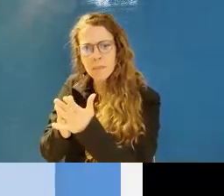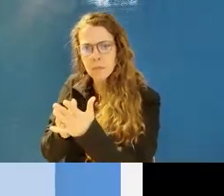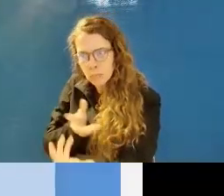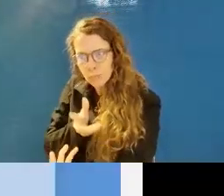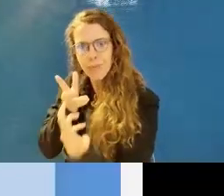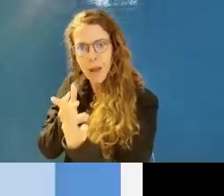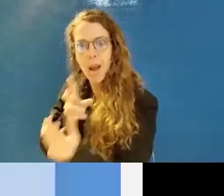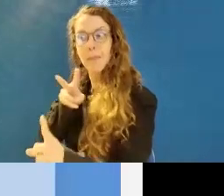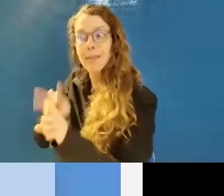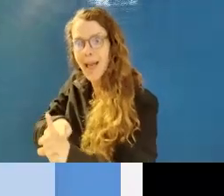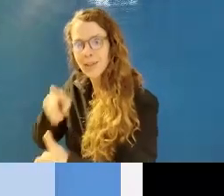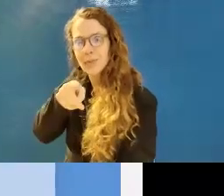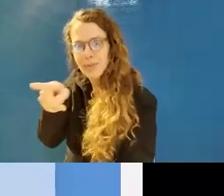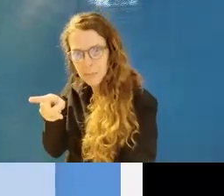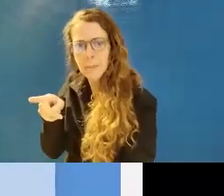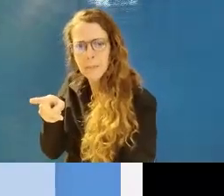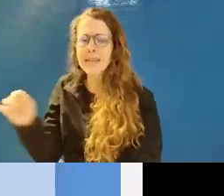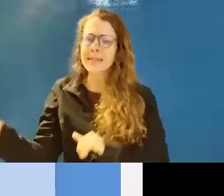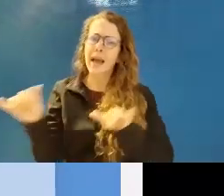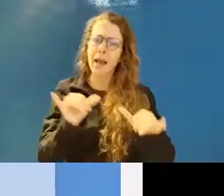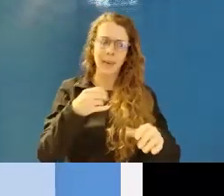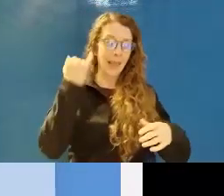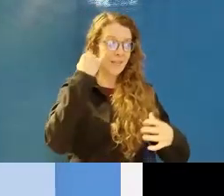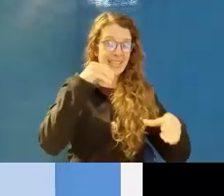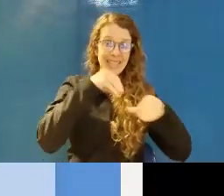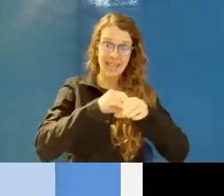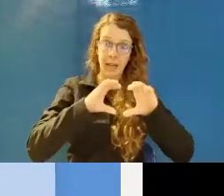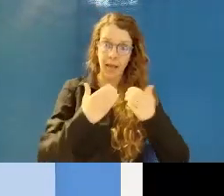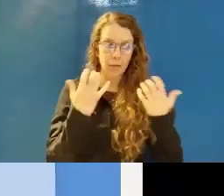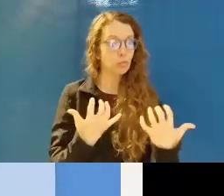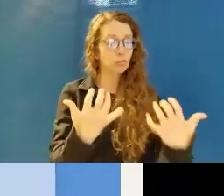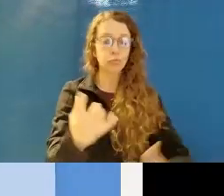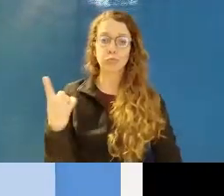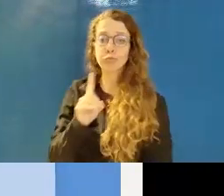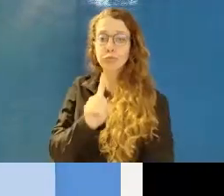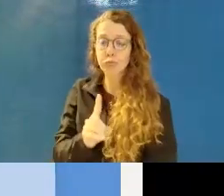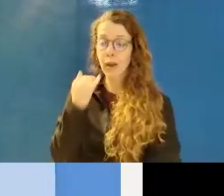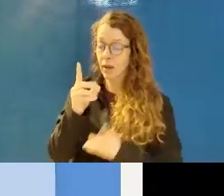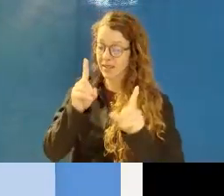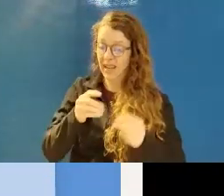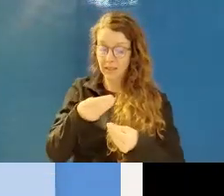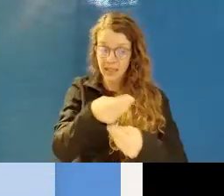you know, the things that we would do in our face to face class, right? When you give back a quiz, when you give back a test,